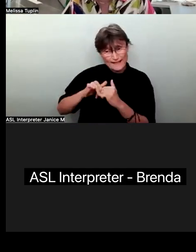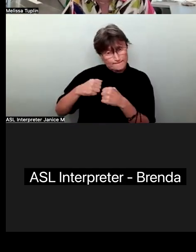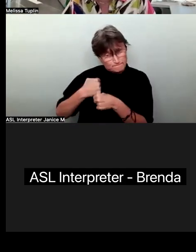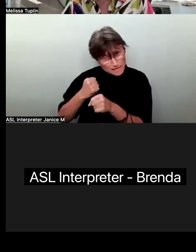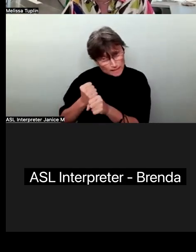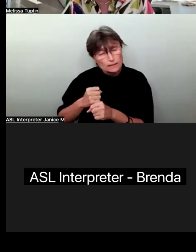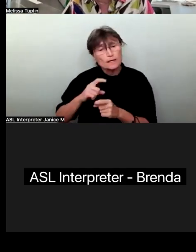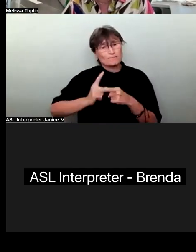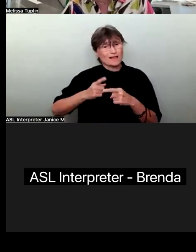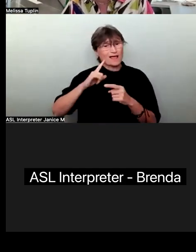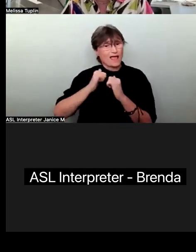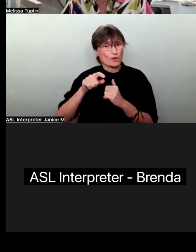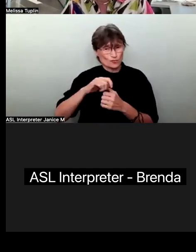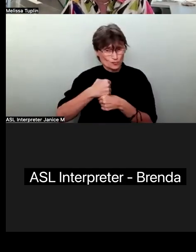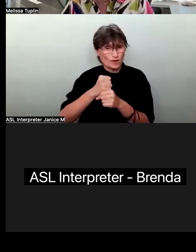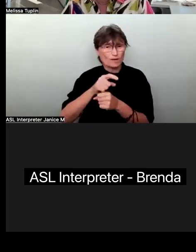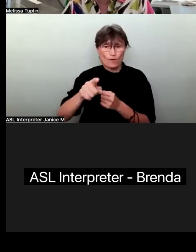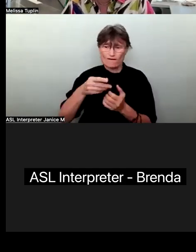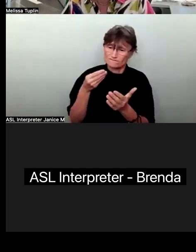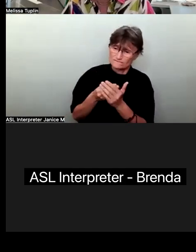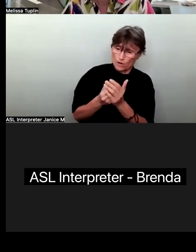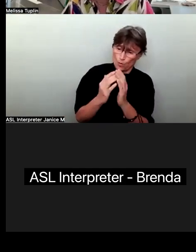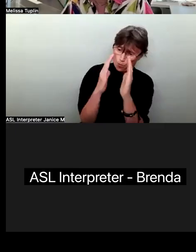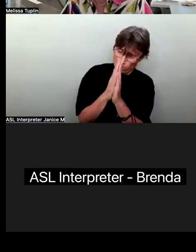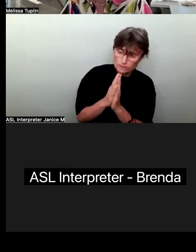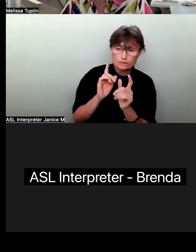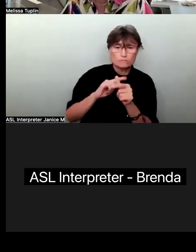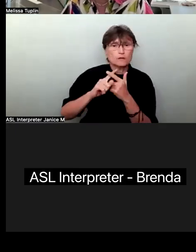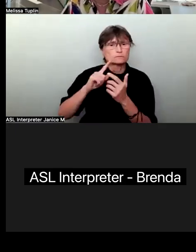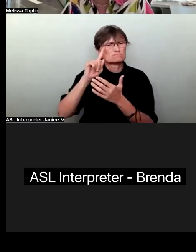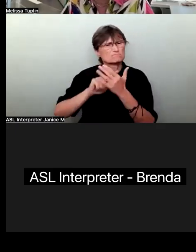make your funding request in order to give you some sense of expectation for what you